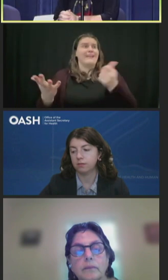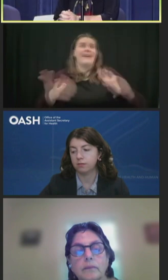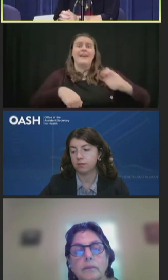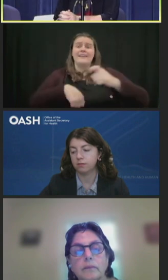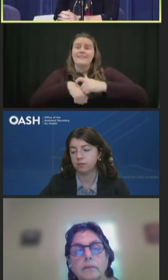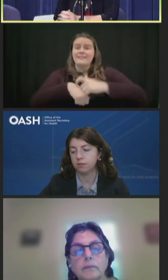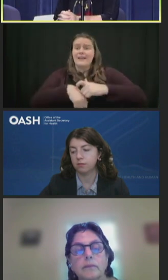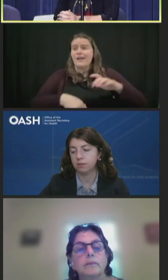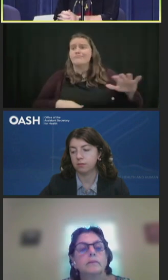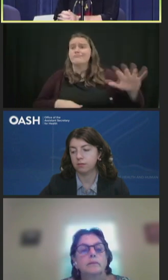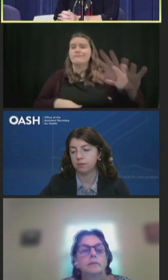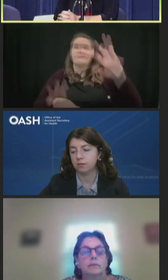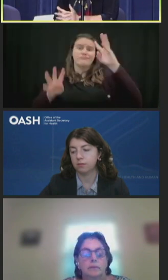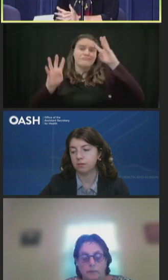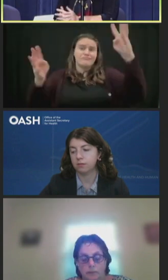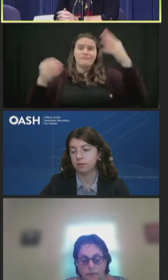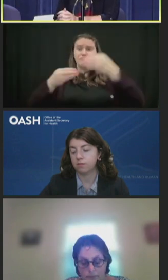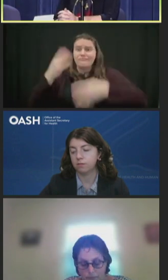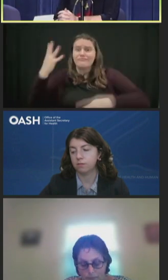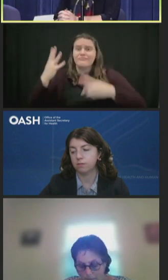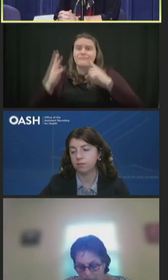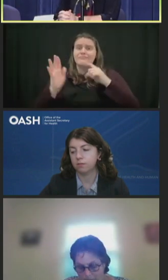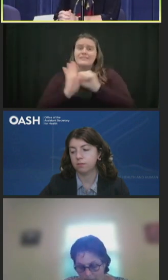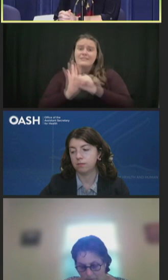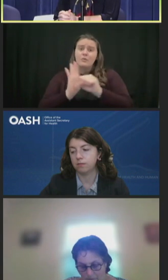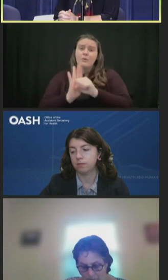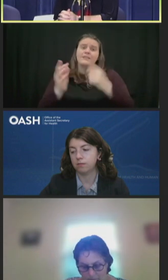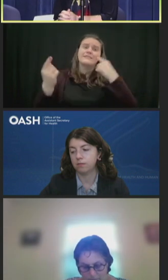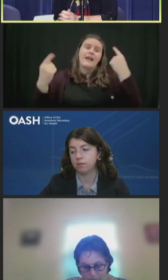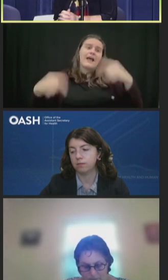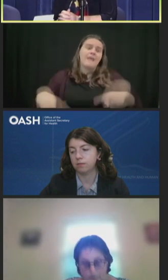that cancer prevention message just is something that it's a problem you can fix